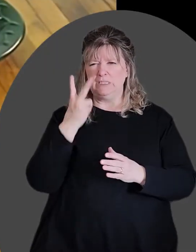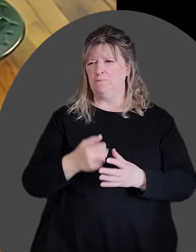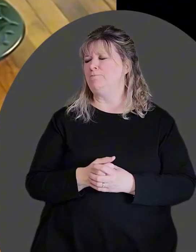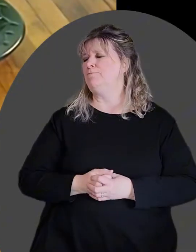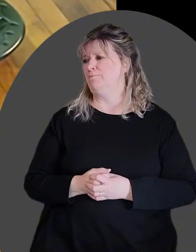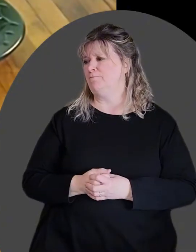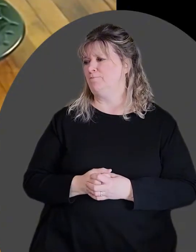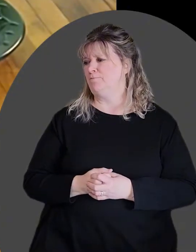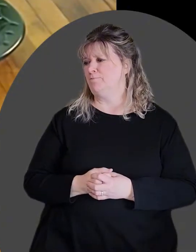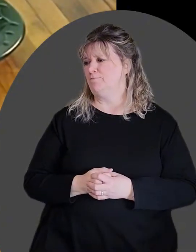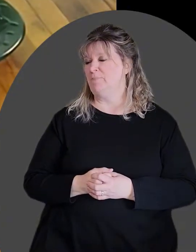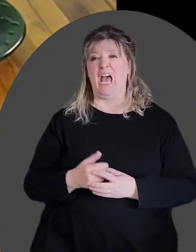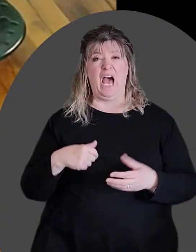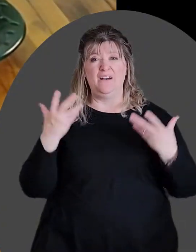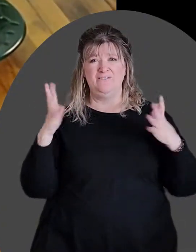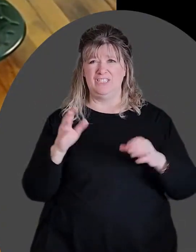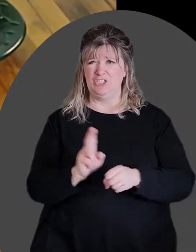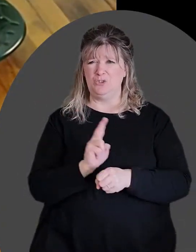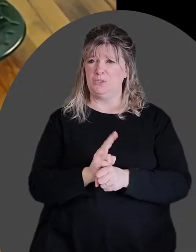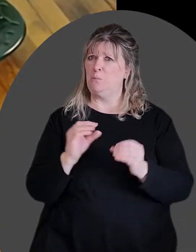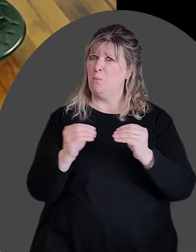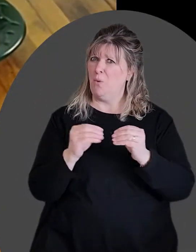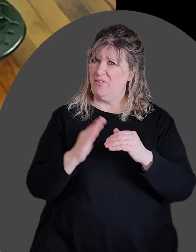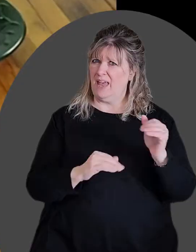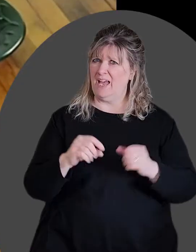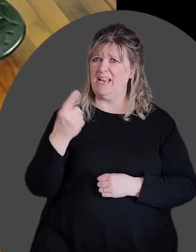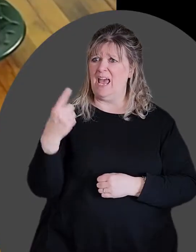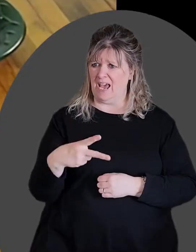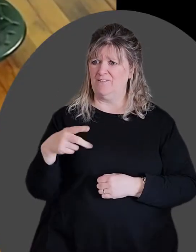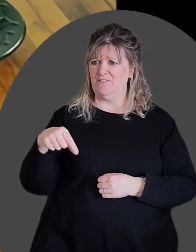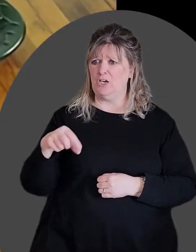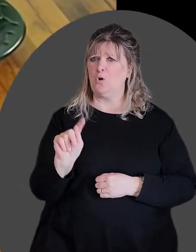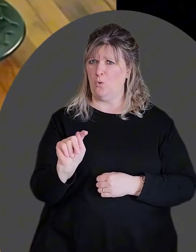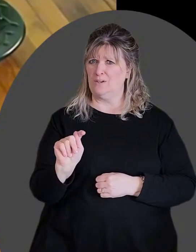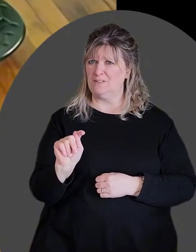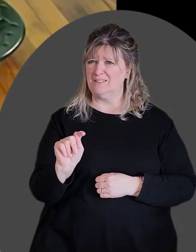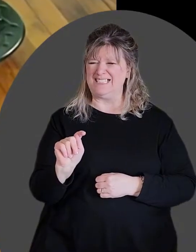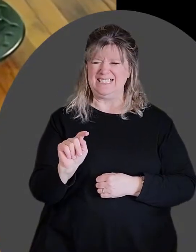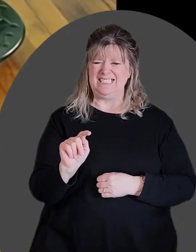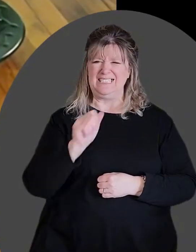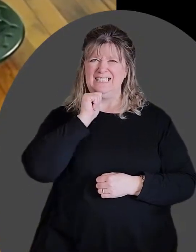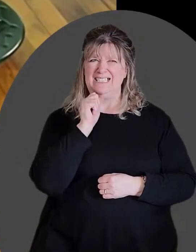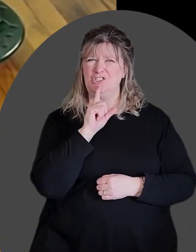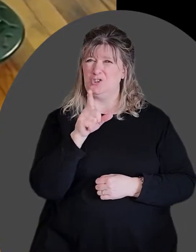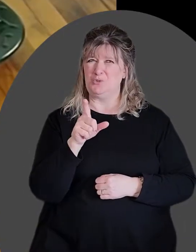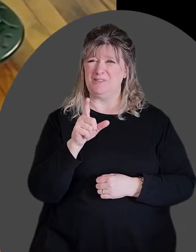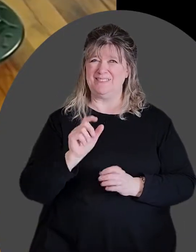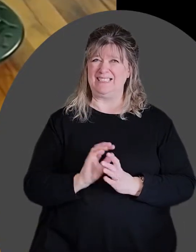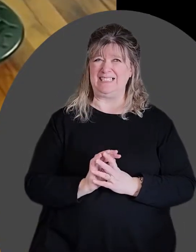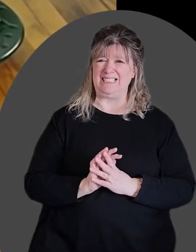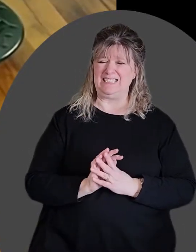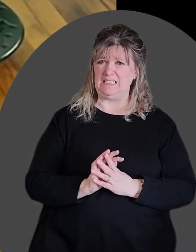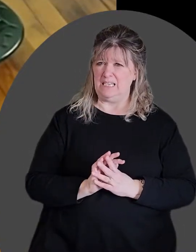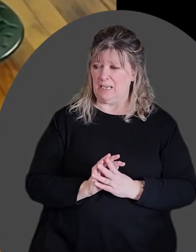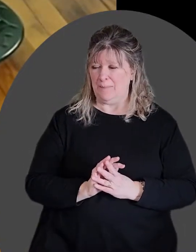I've used more than half a quart for these and I'm not sure about this because they're not all covered